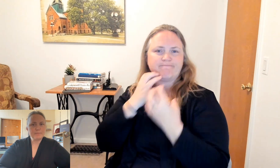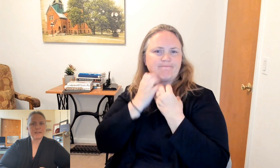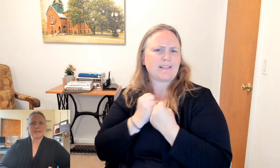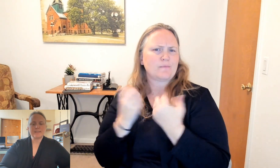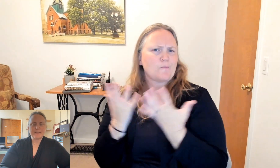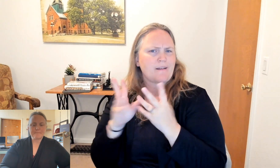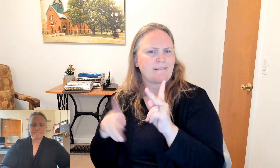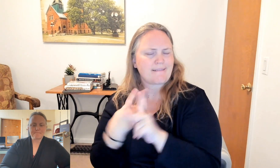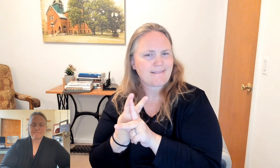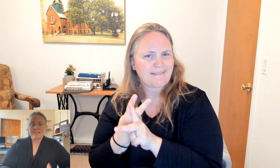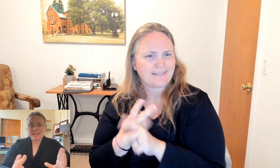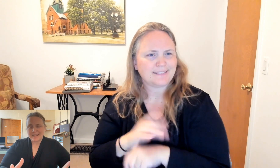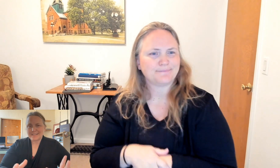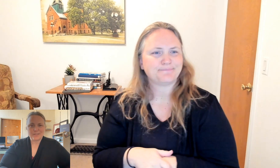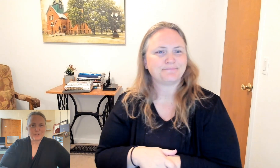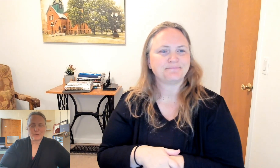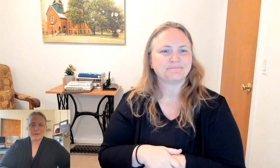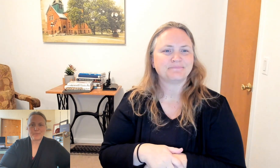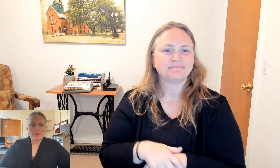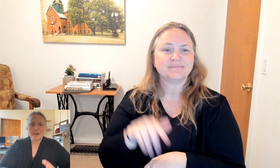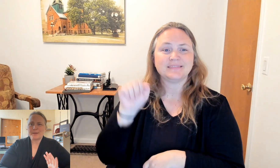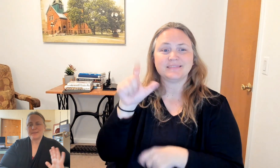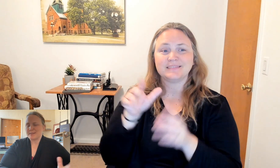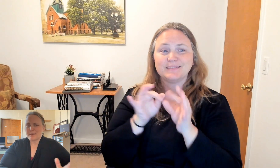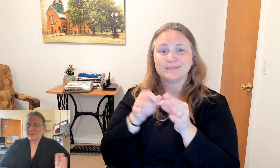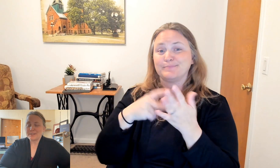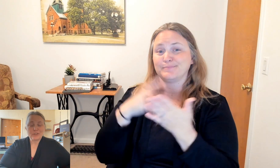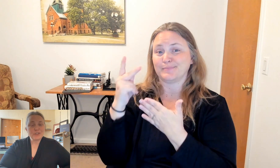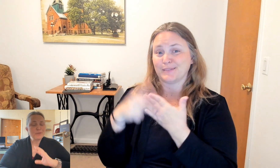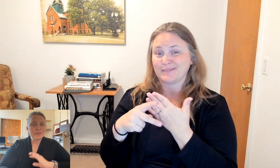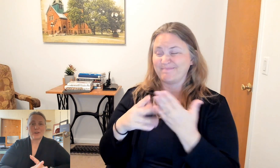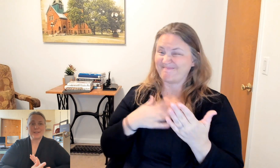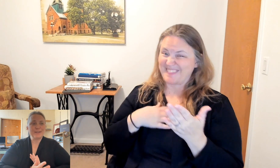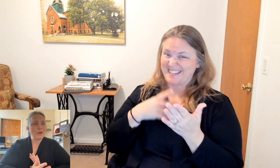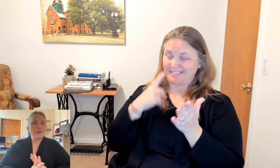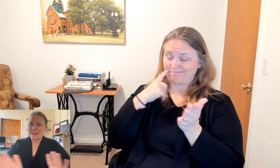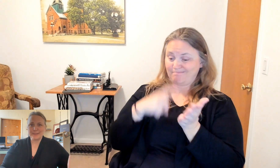in, because ASL interpreting programs, as my research shows, are in all kinds